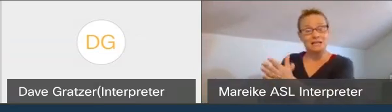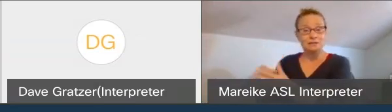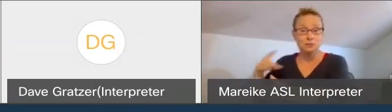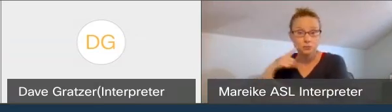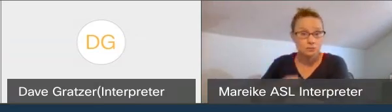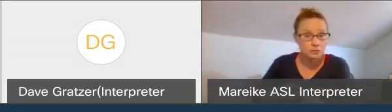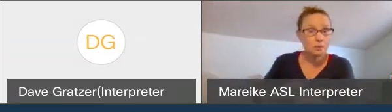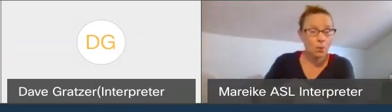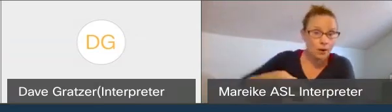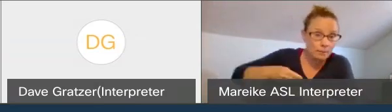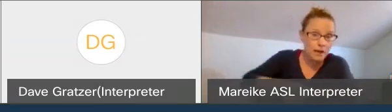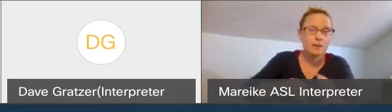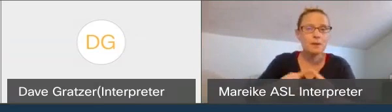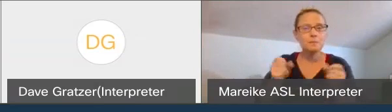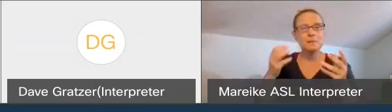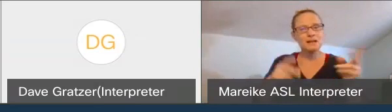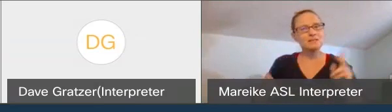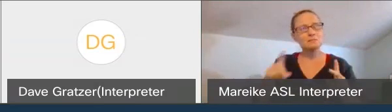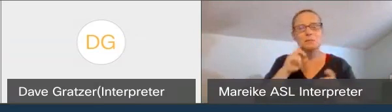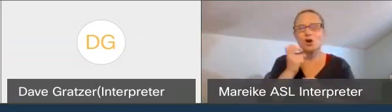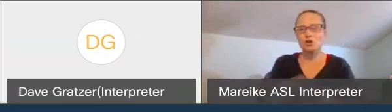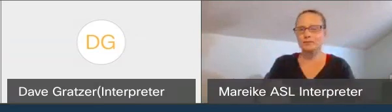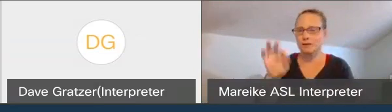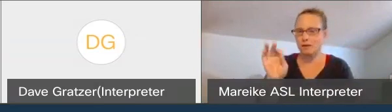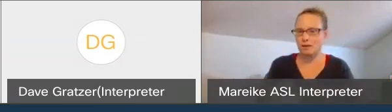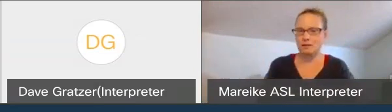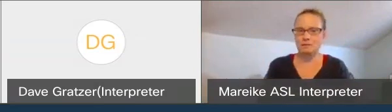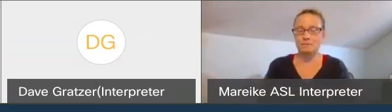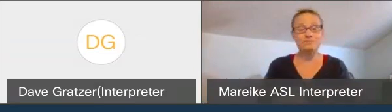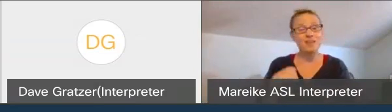but so many of these people are difficult to find. So I think the federal government and states